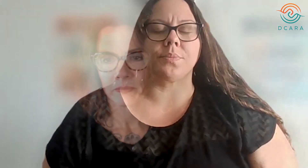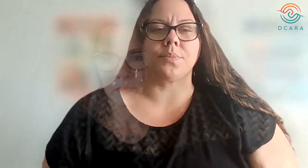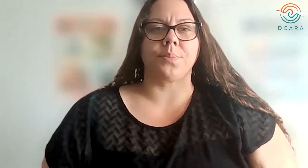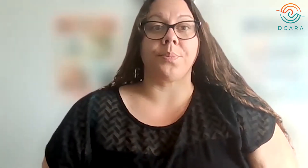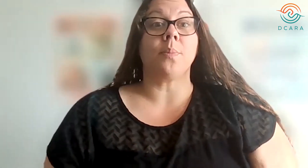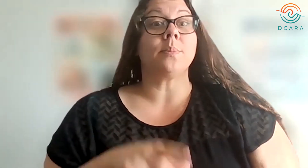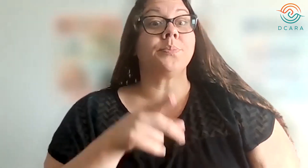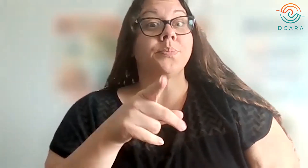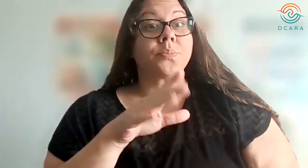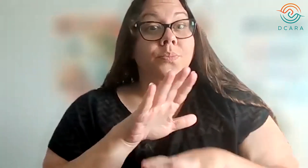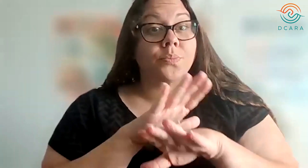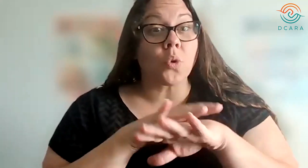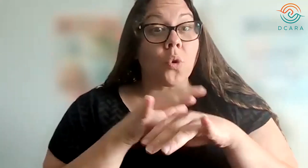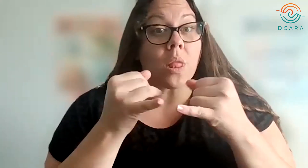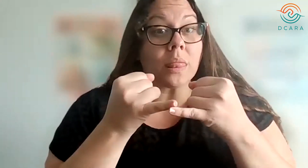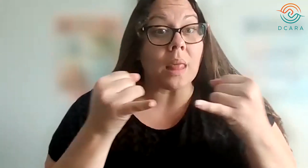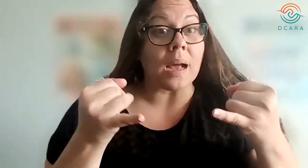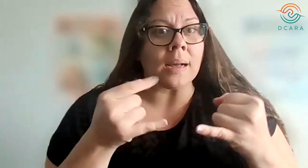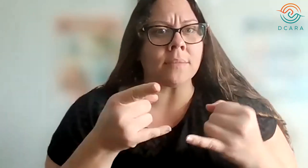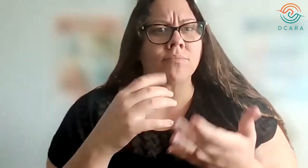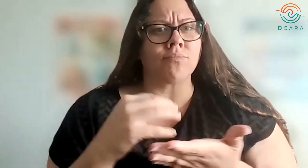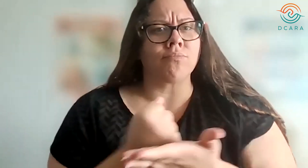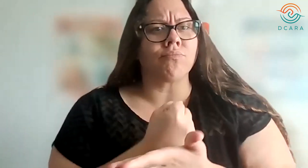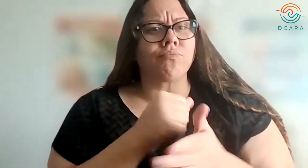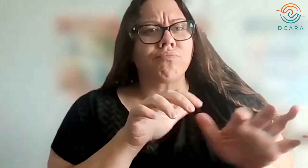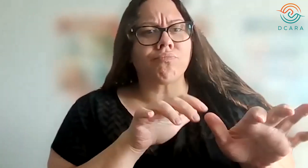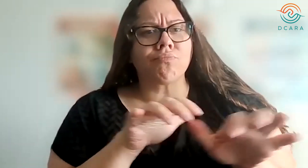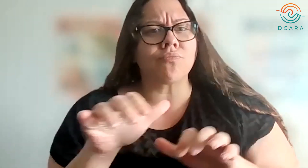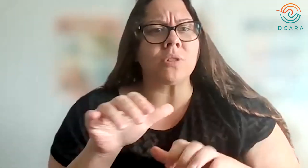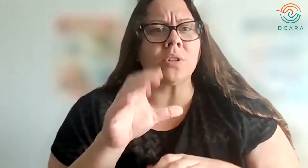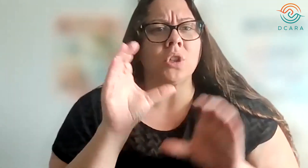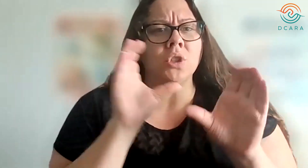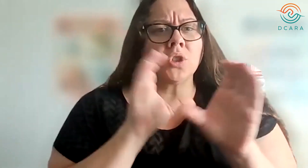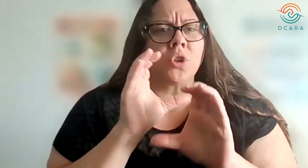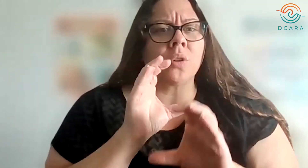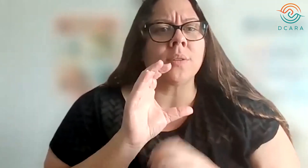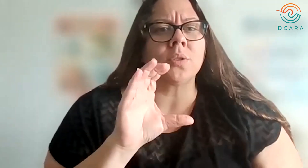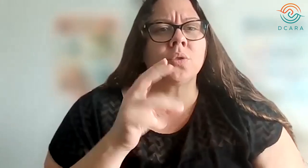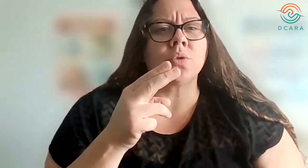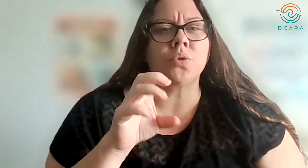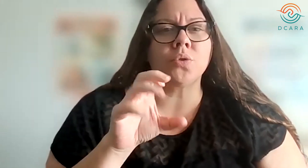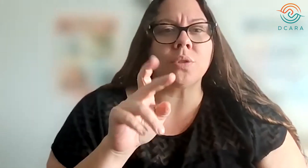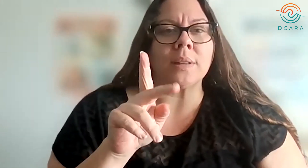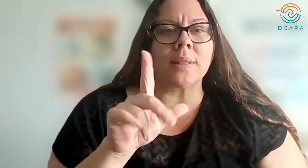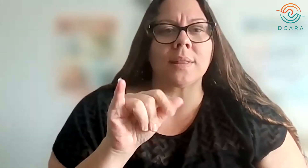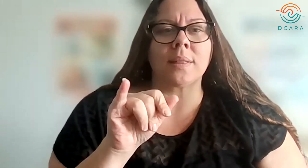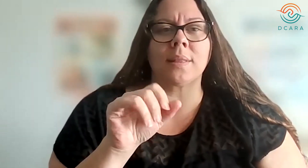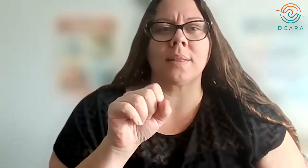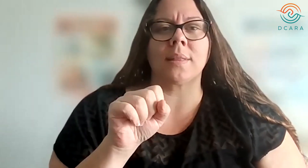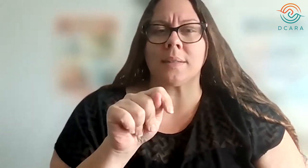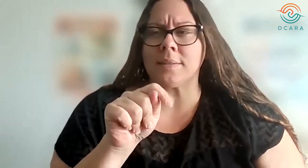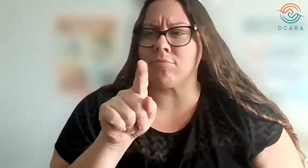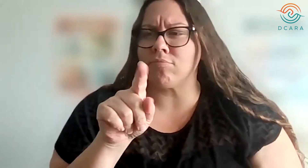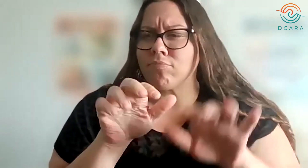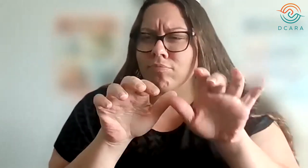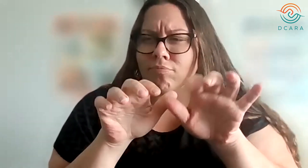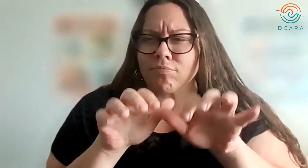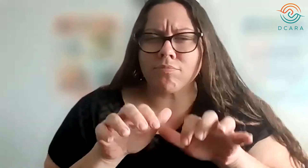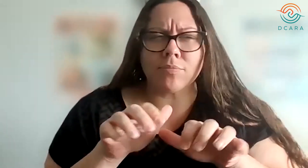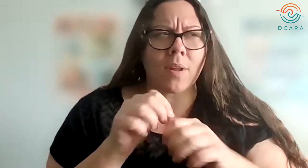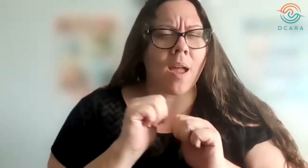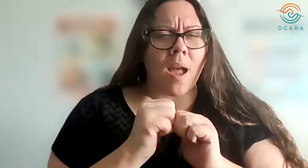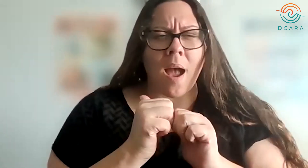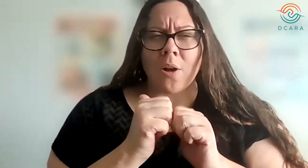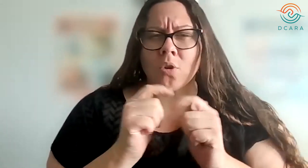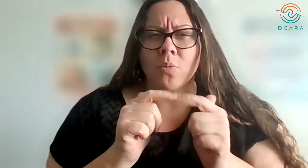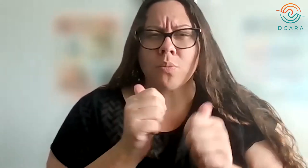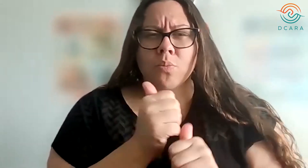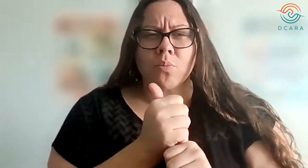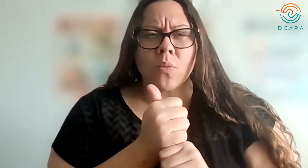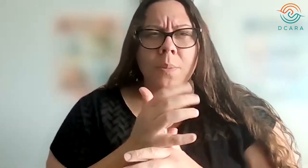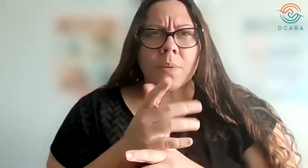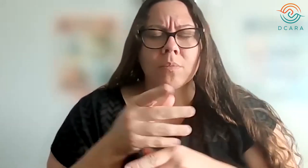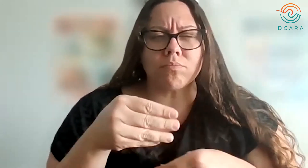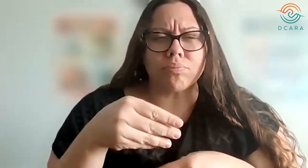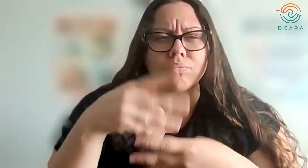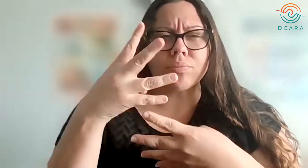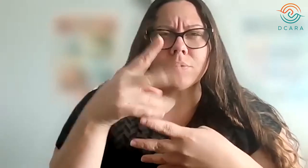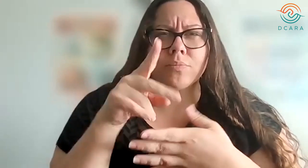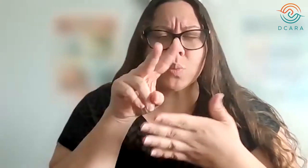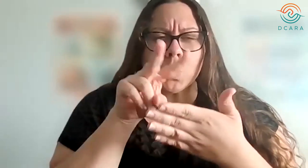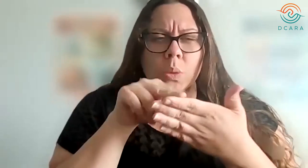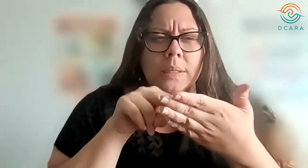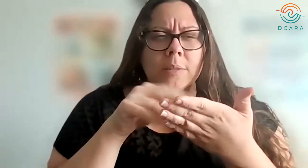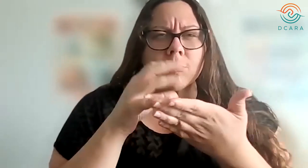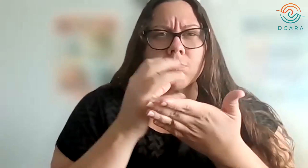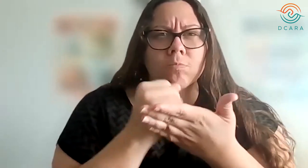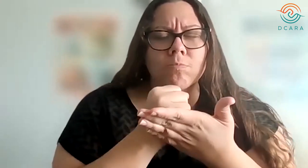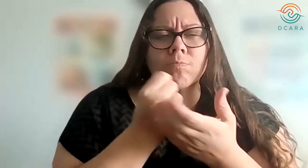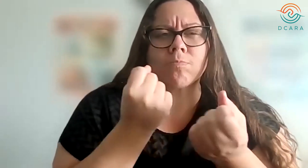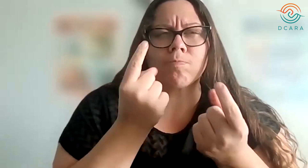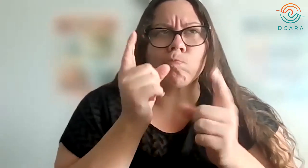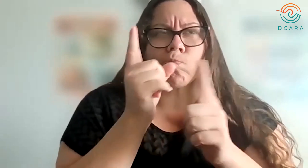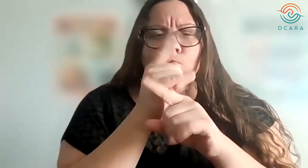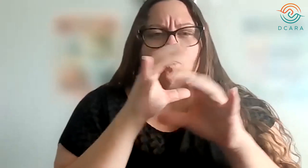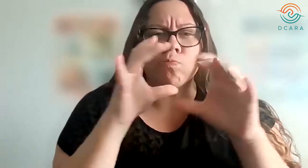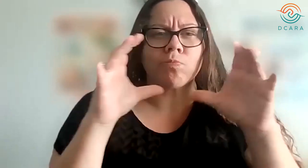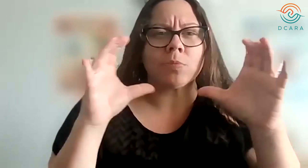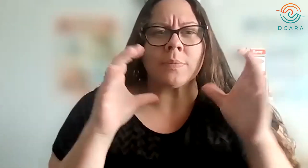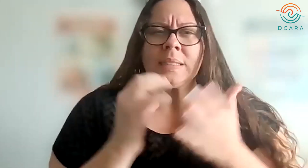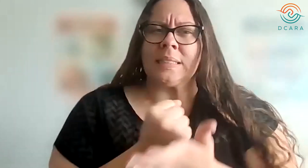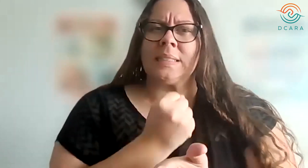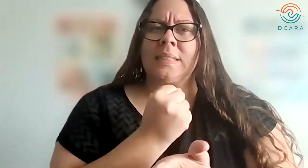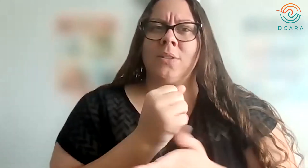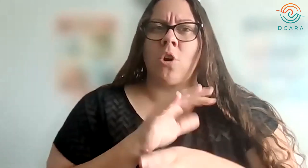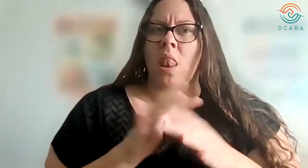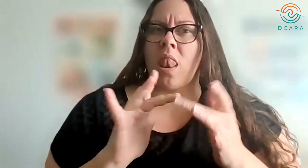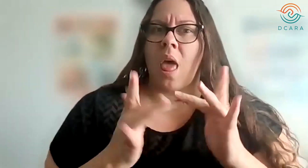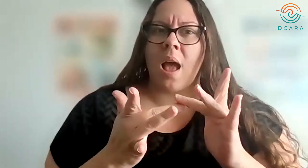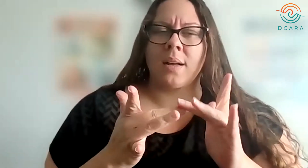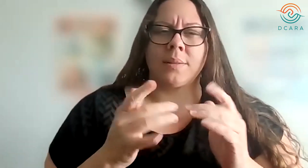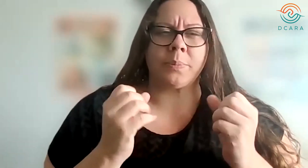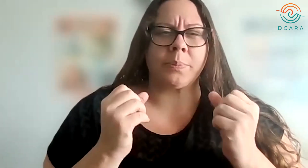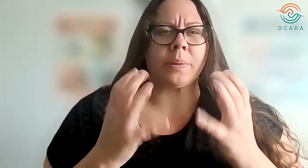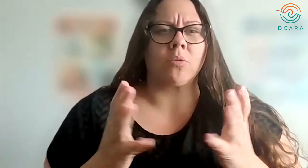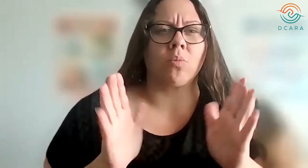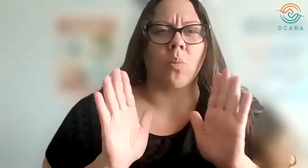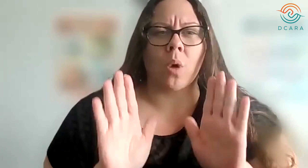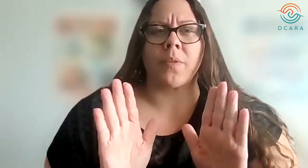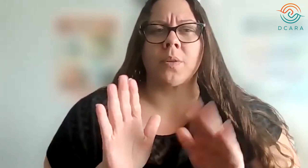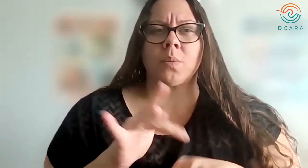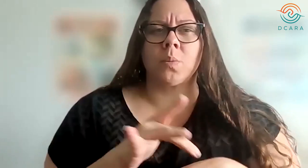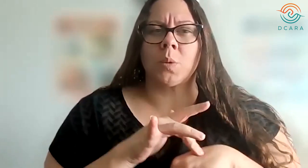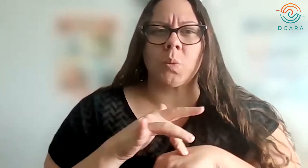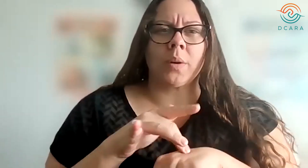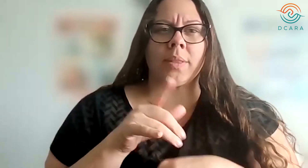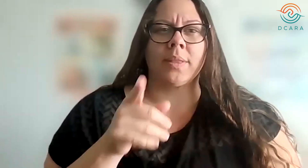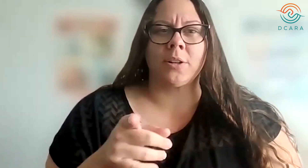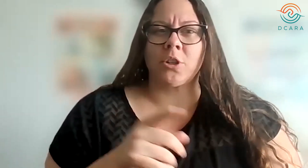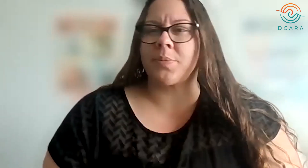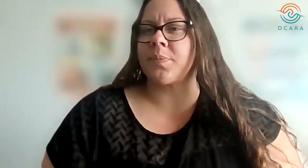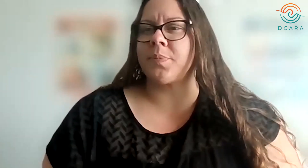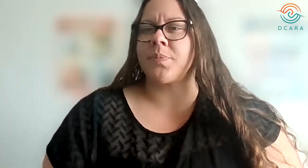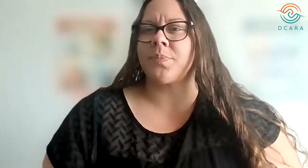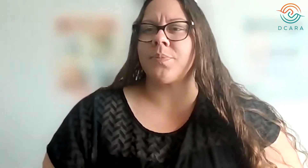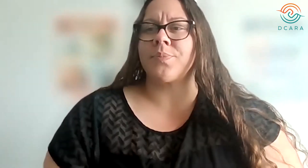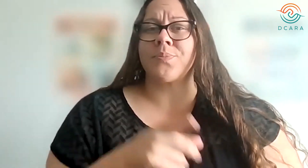Also look for checklists online on how to prepare for evacuation.